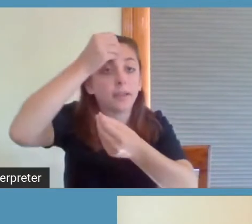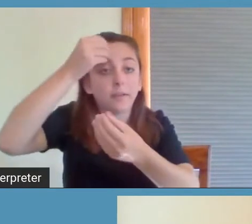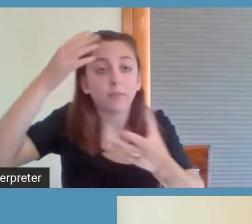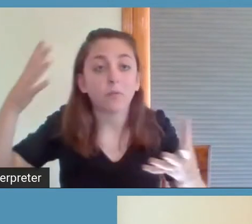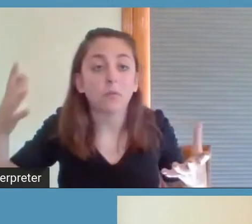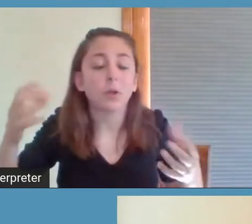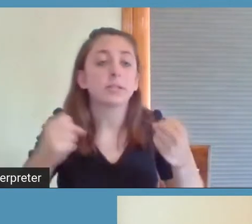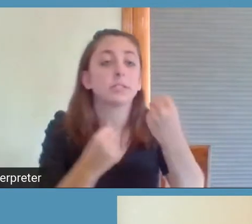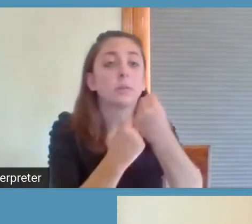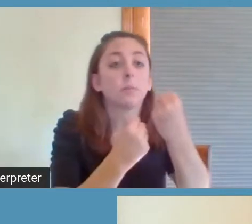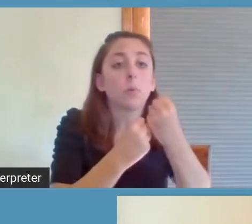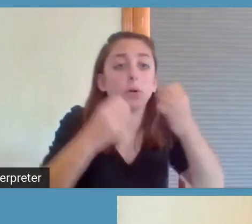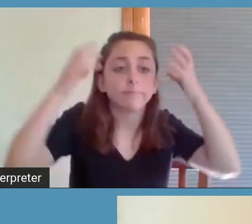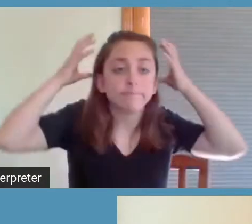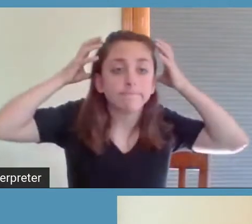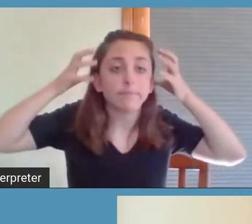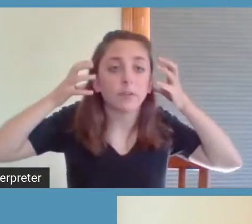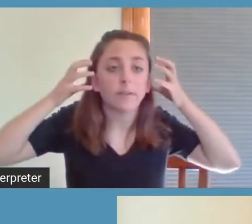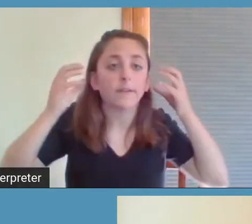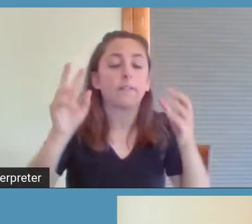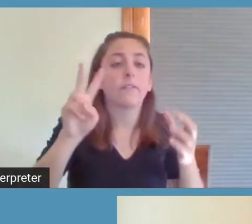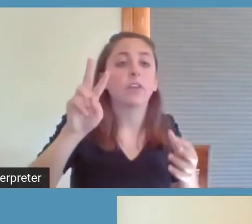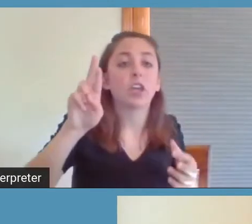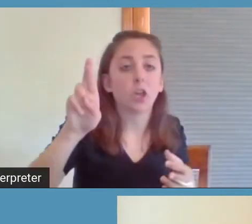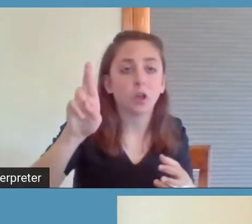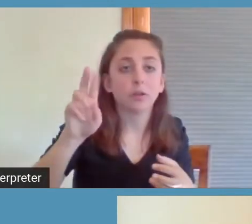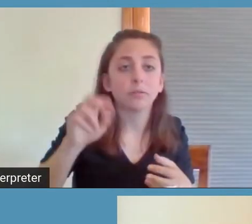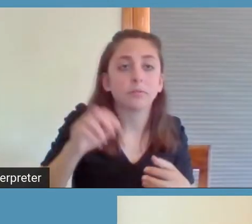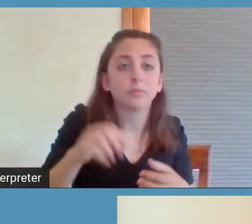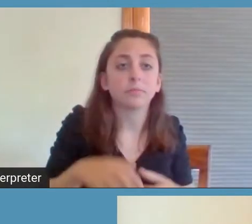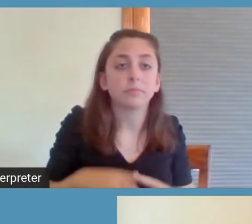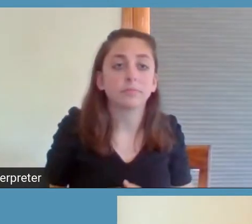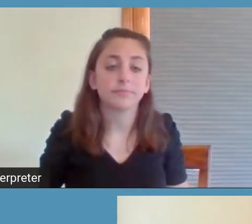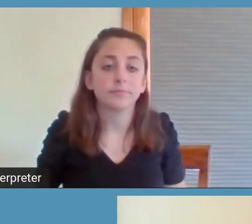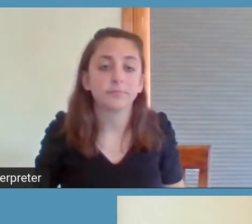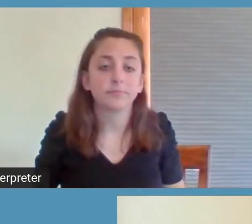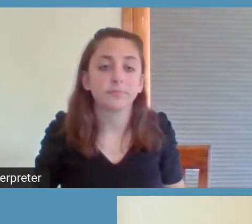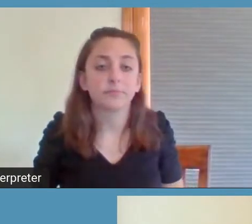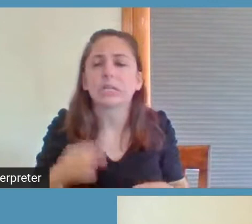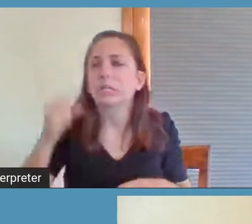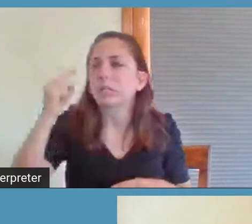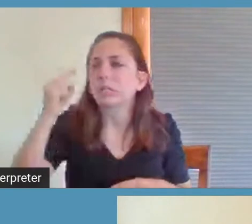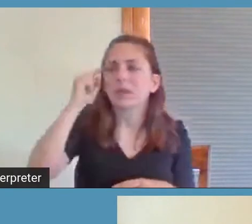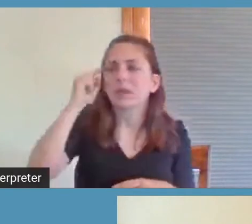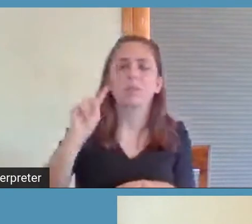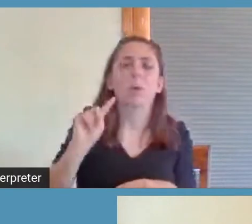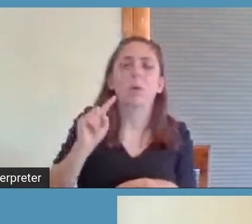platforms support vr uh don't think but again i've only used um constant matrix for this